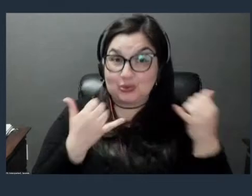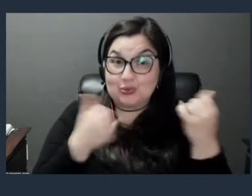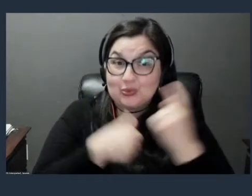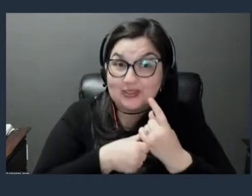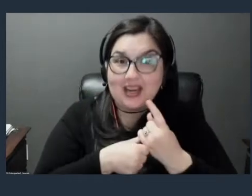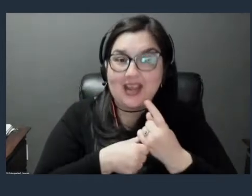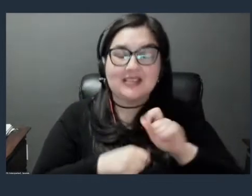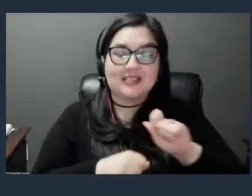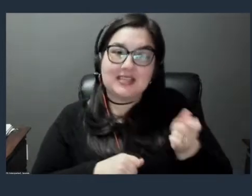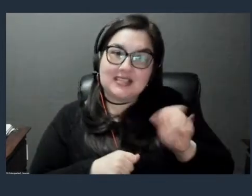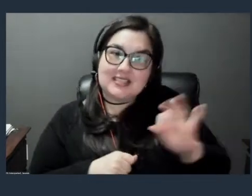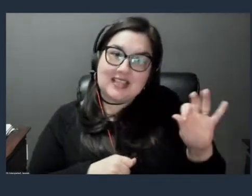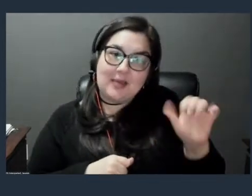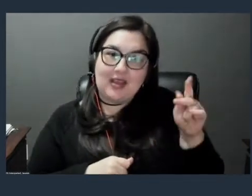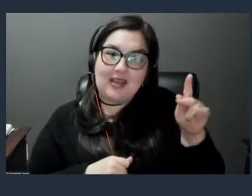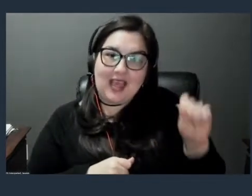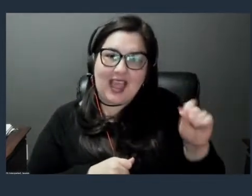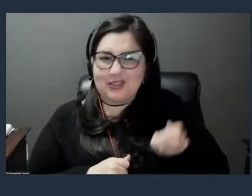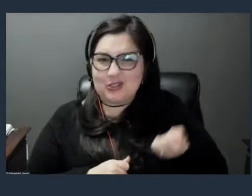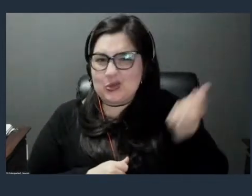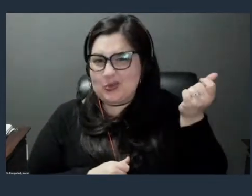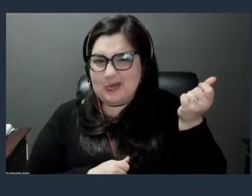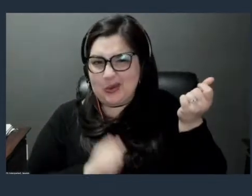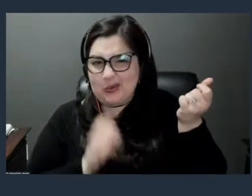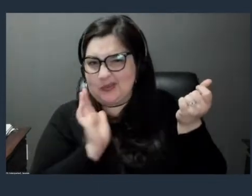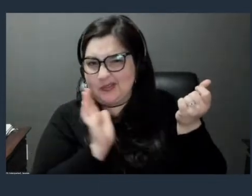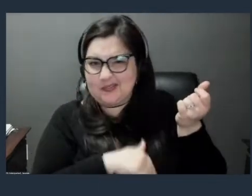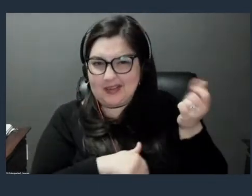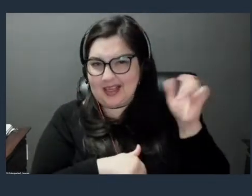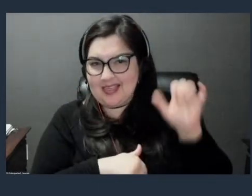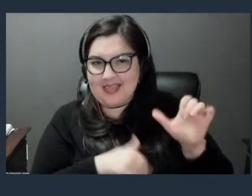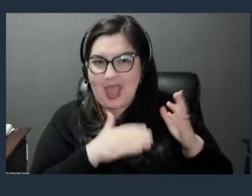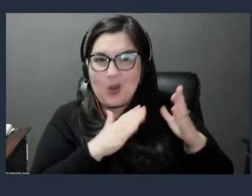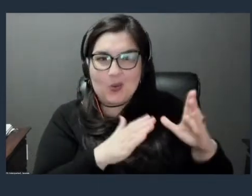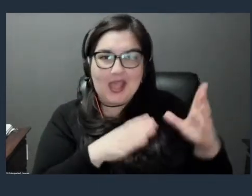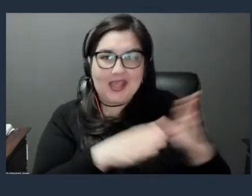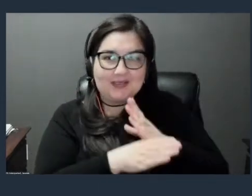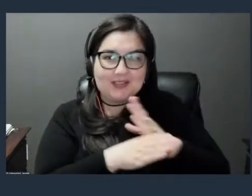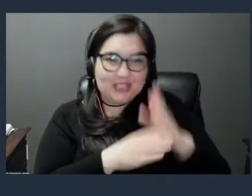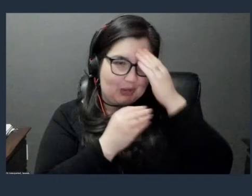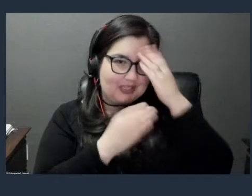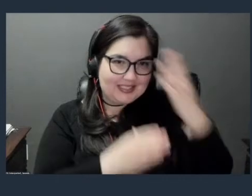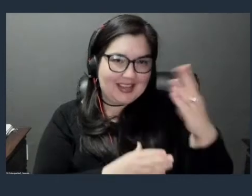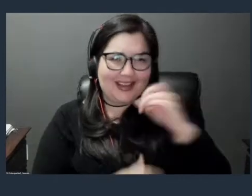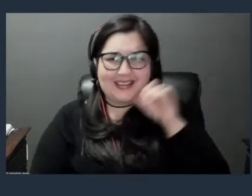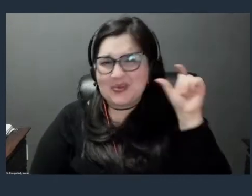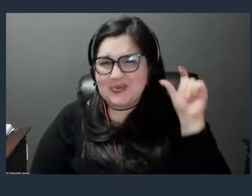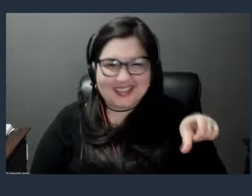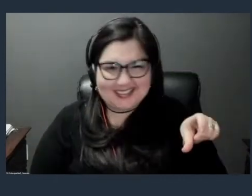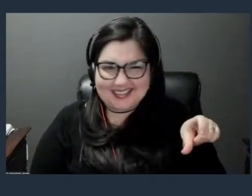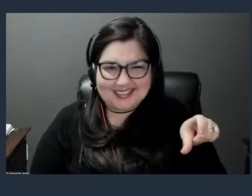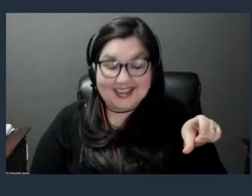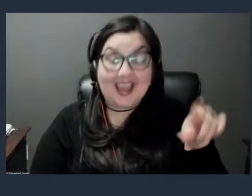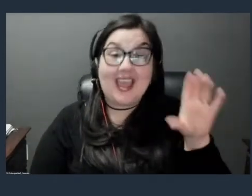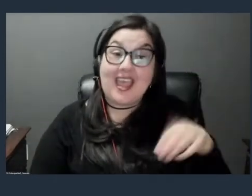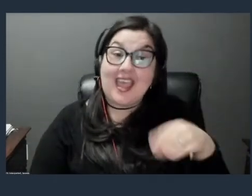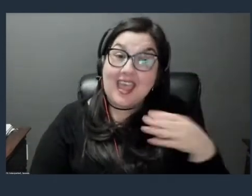you just kind of remove this way of sharing your data 'cause you don't need it. And you'll notice, again, if you go to our S3 console